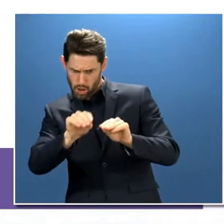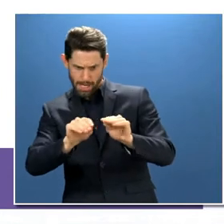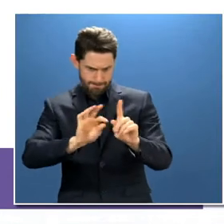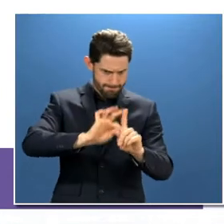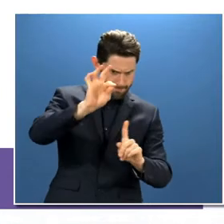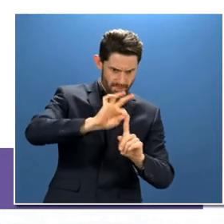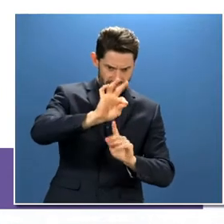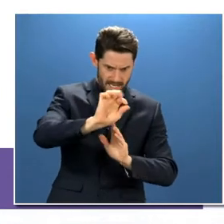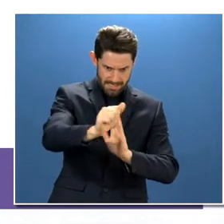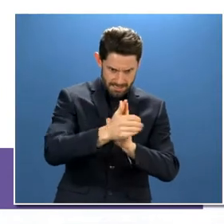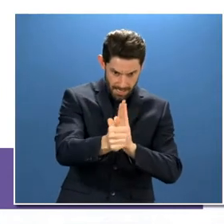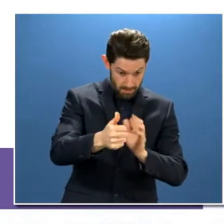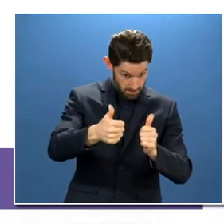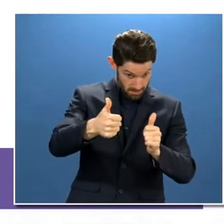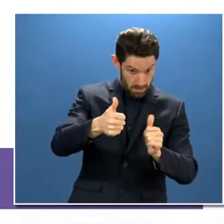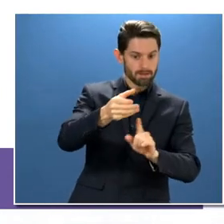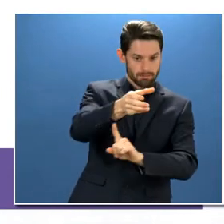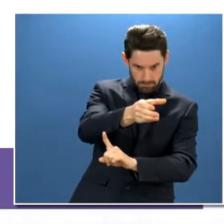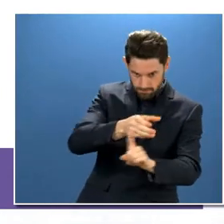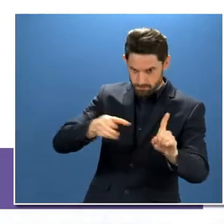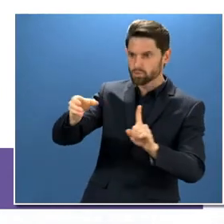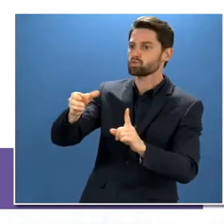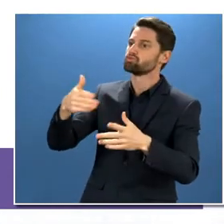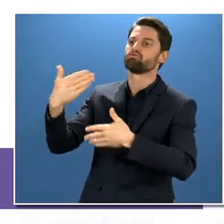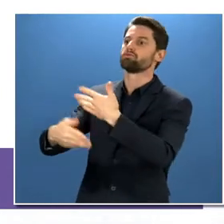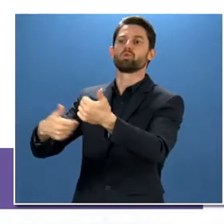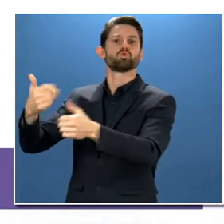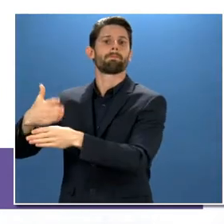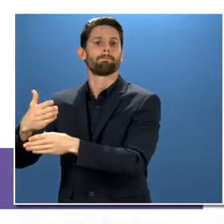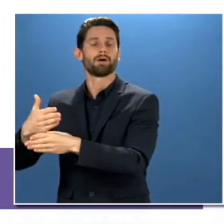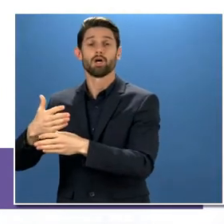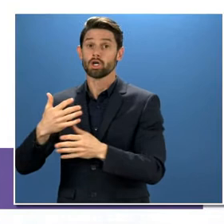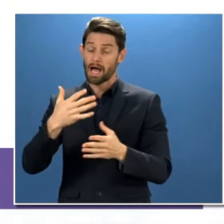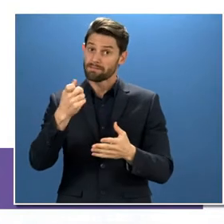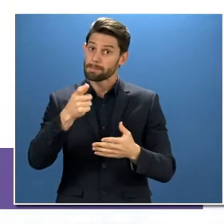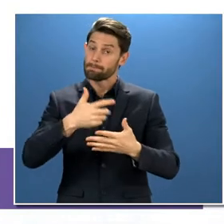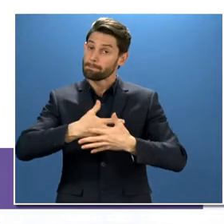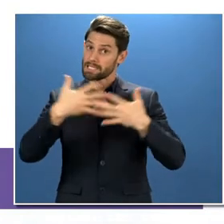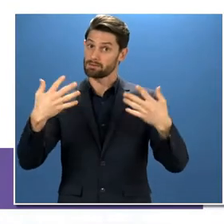So there is a very real and important issue for the issue of how people are